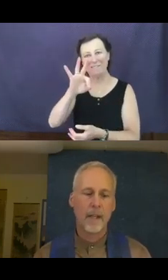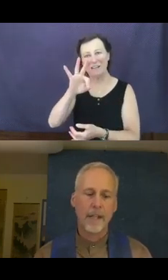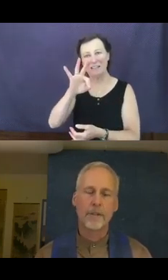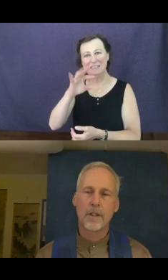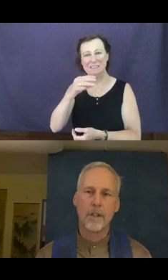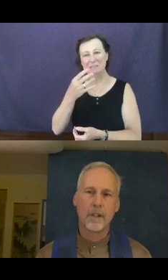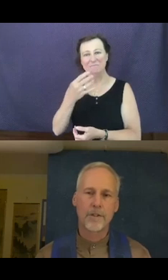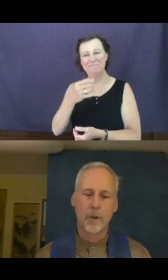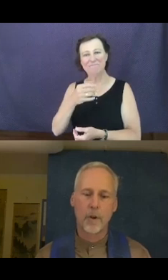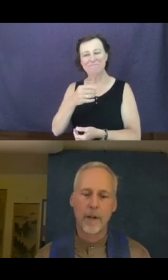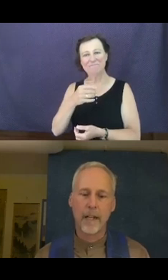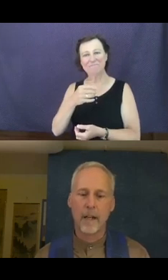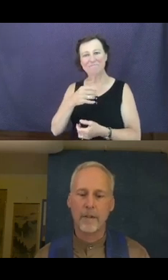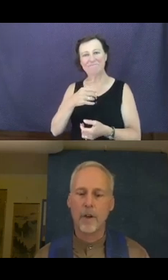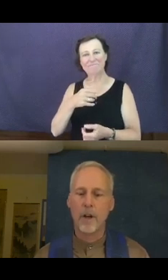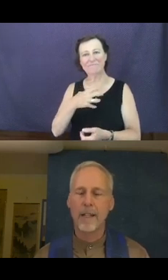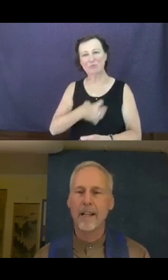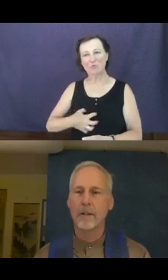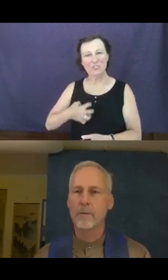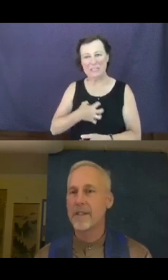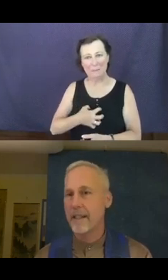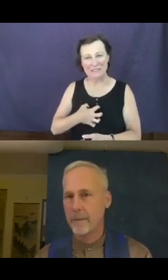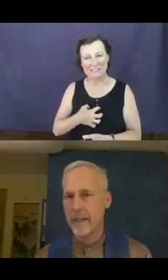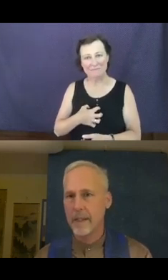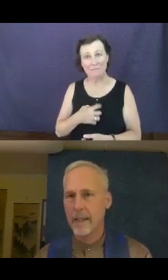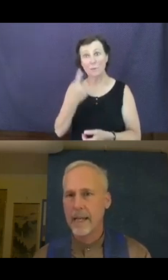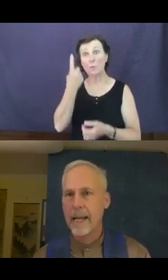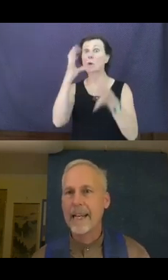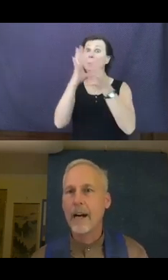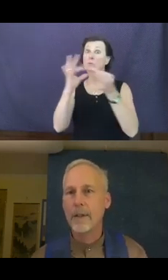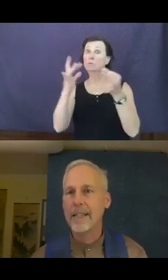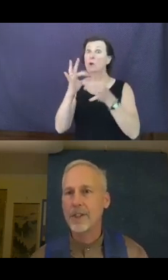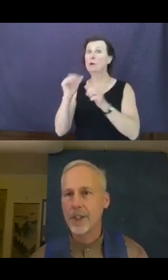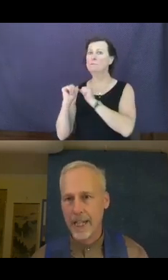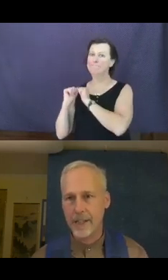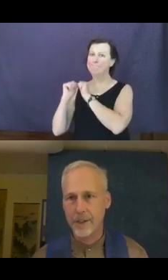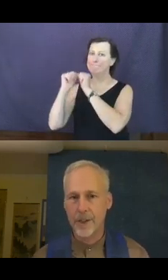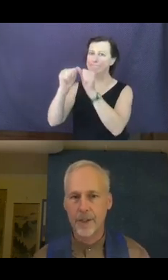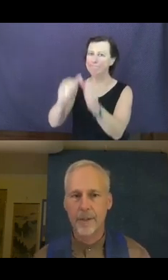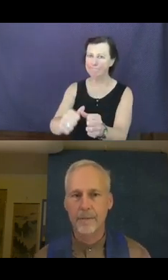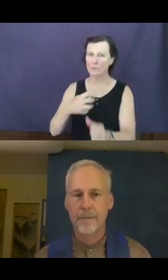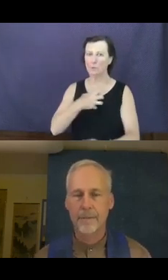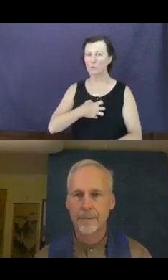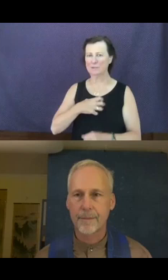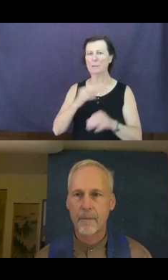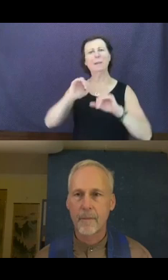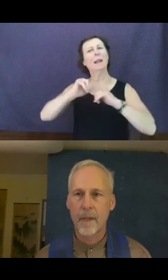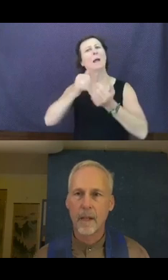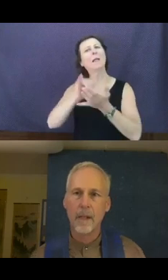Here's a little story of long-held resentment and how it can change...